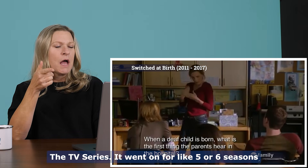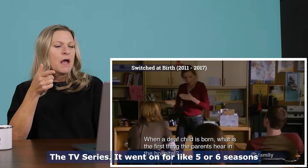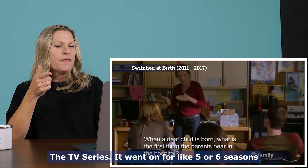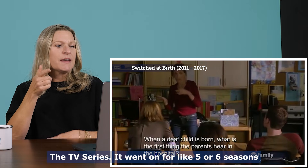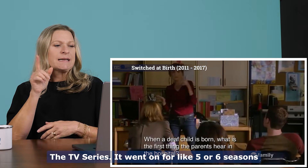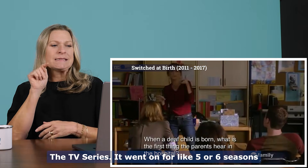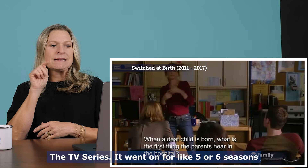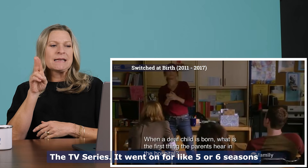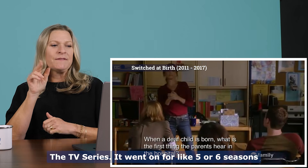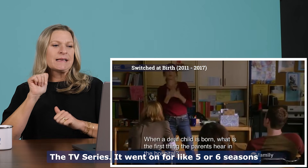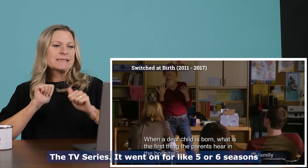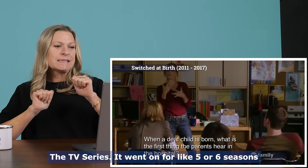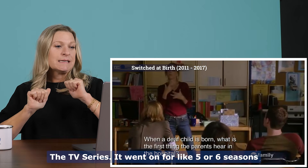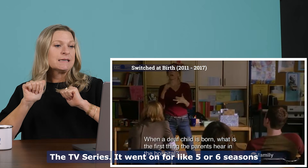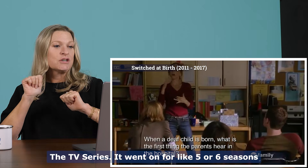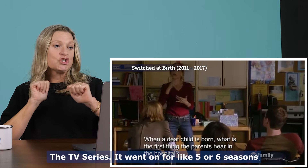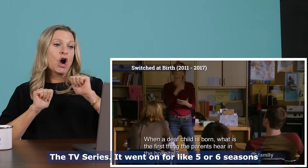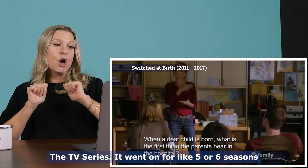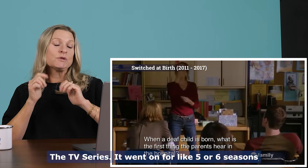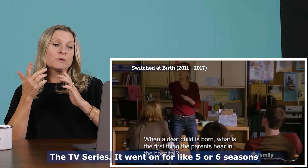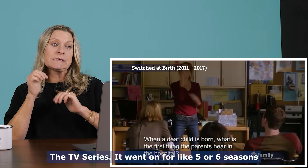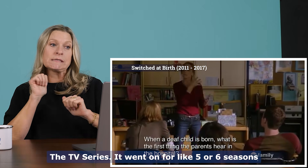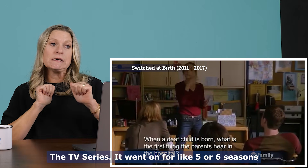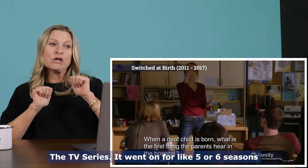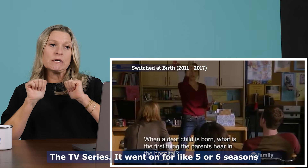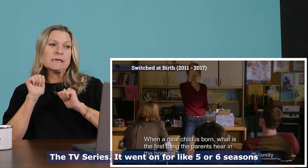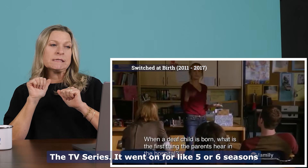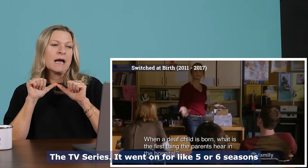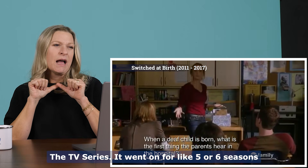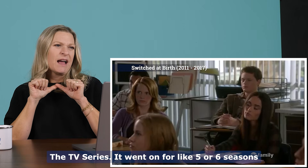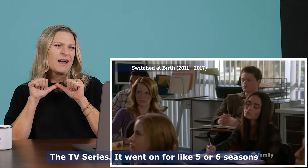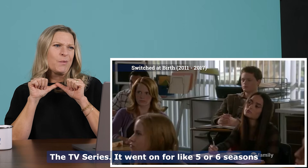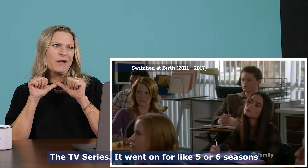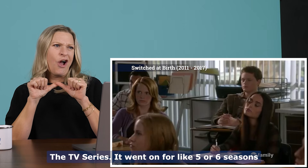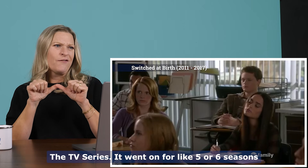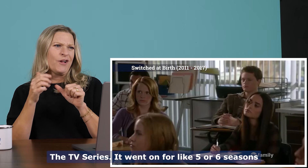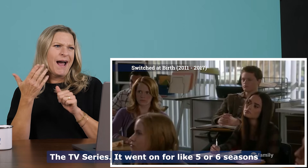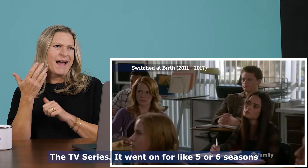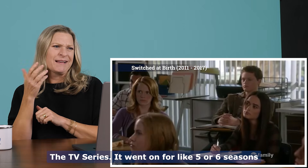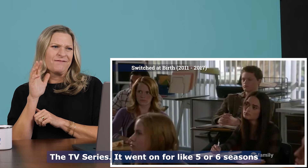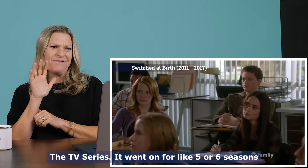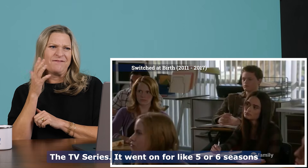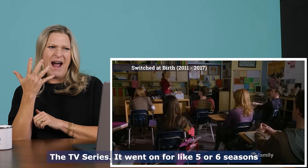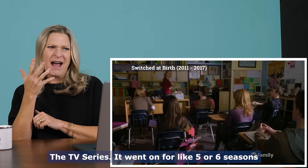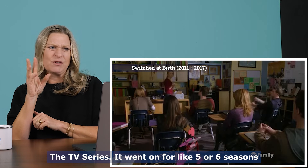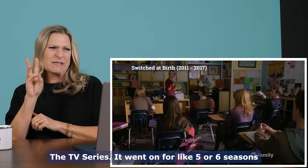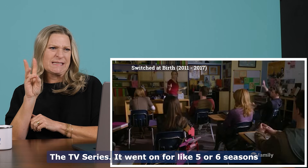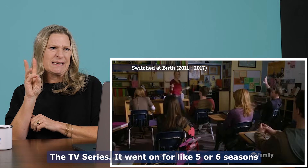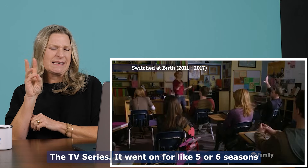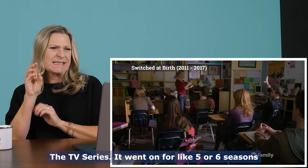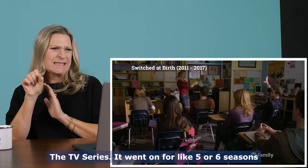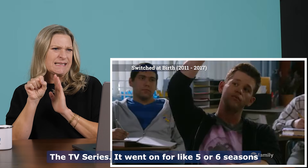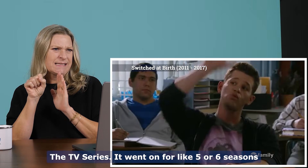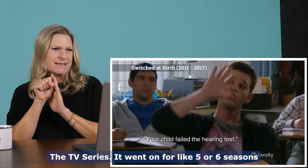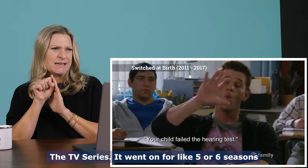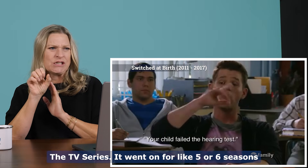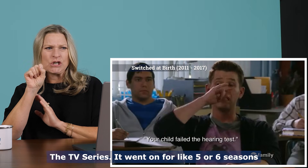The TV Series. It went on for like 5 or 6 seasons